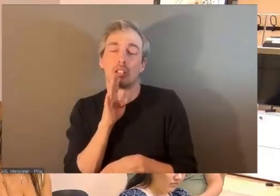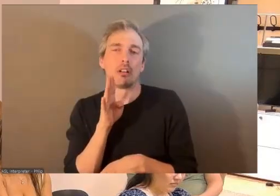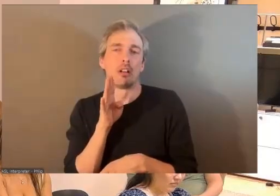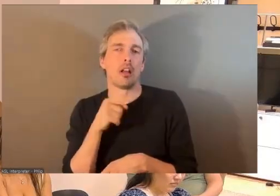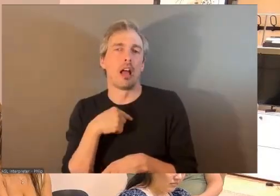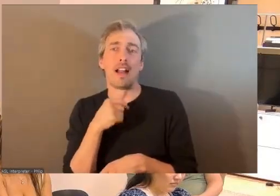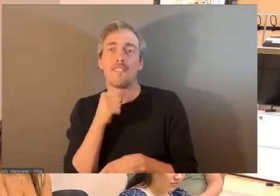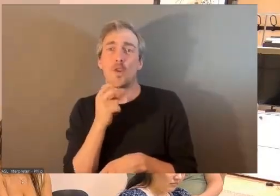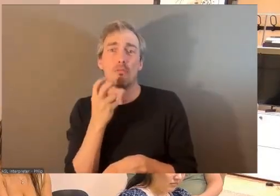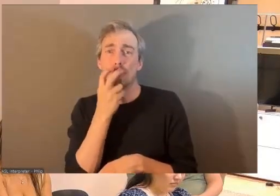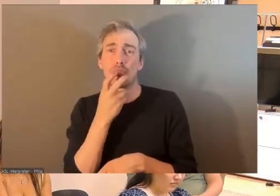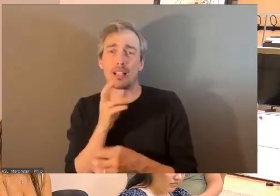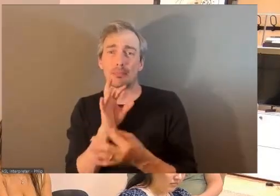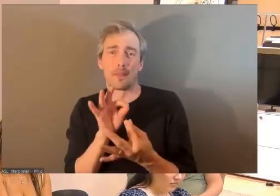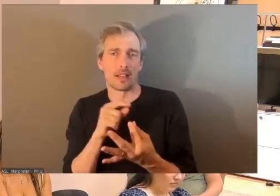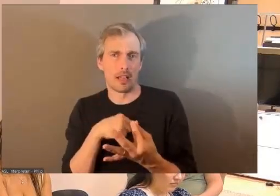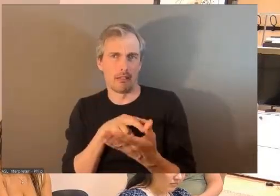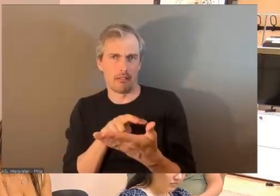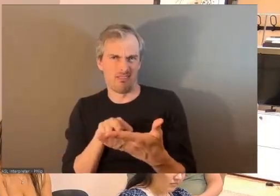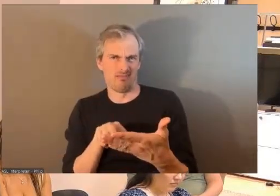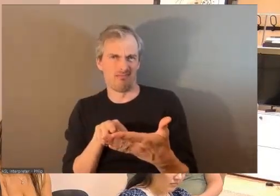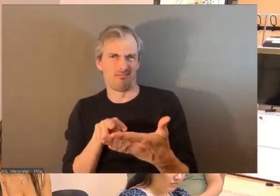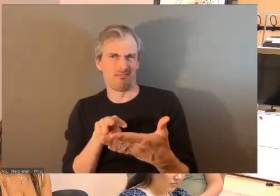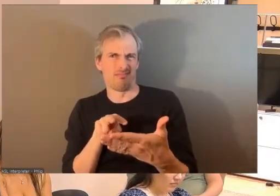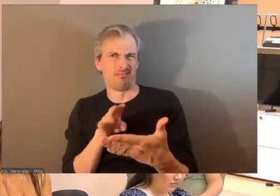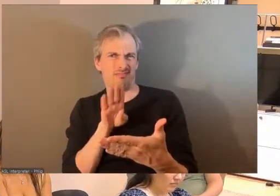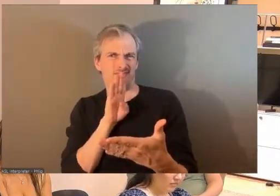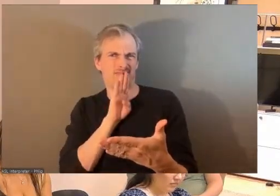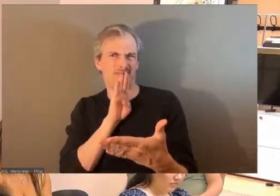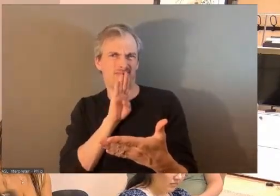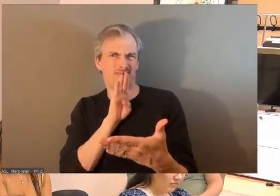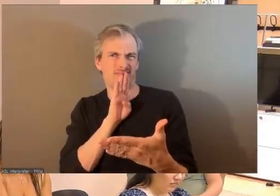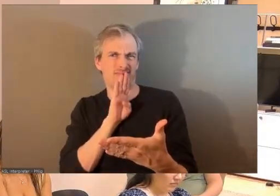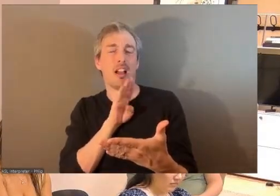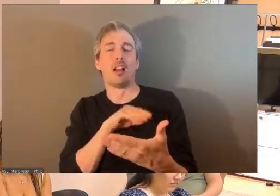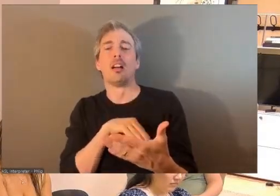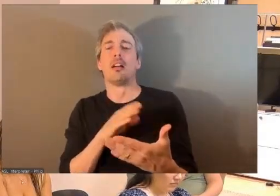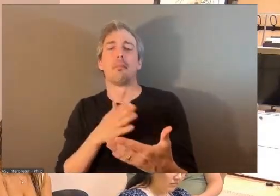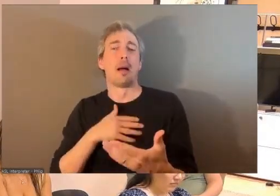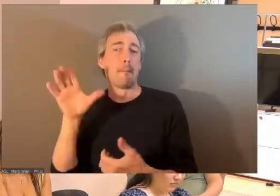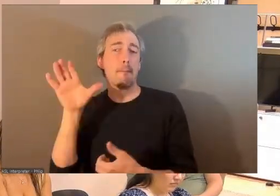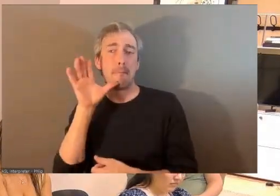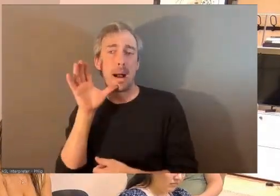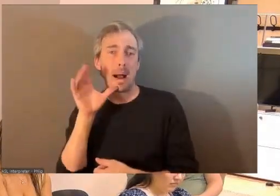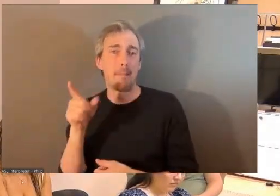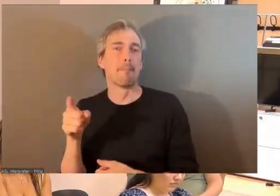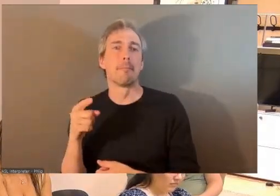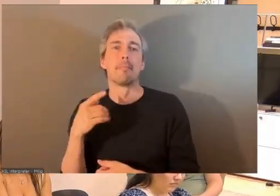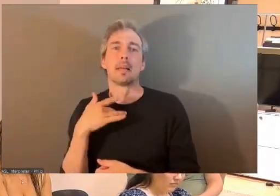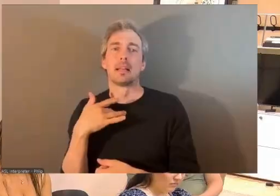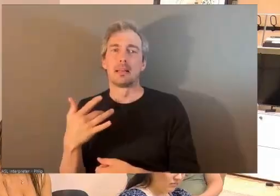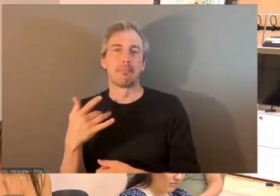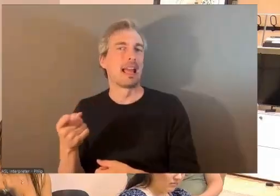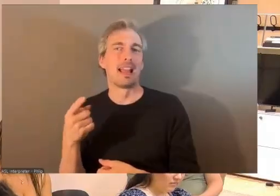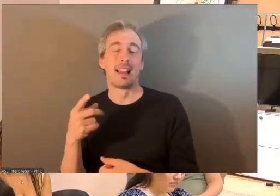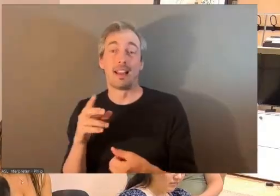My mom has a tendency to save her kind of... What she calls "bloopers" on text-to-speech, when she's using it.